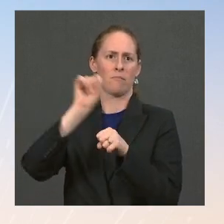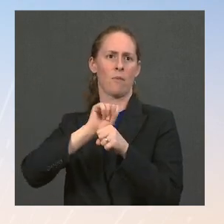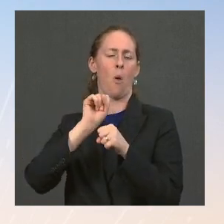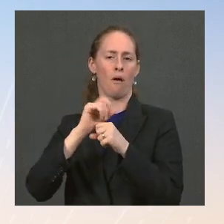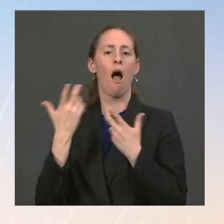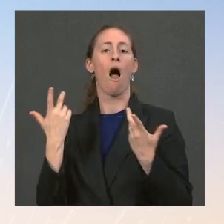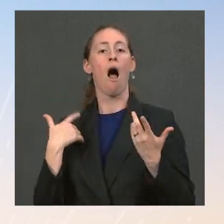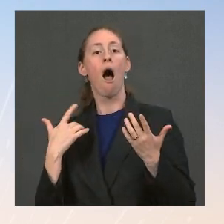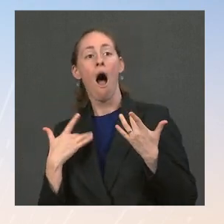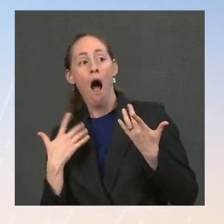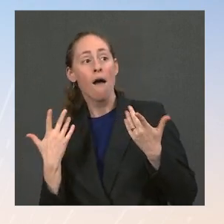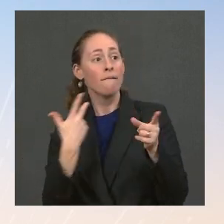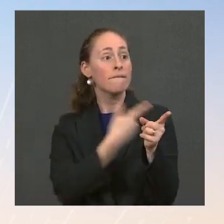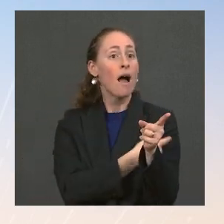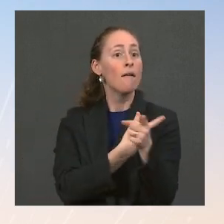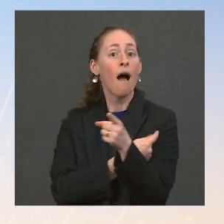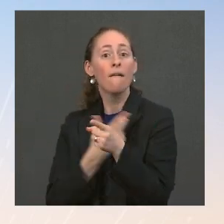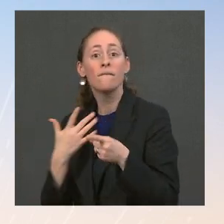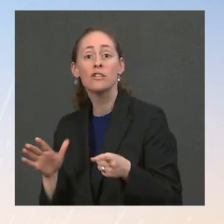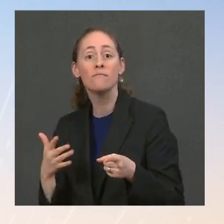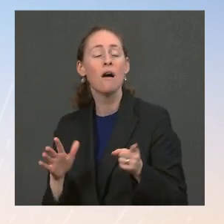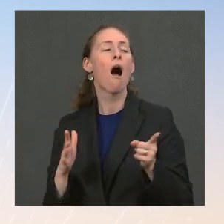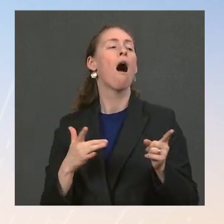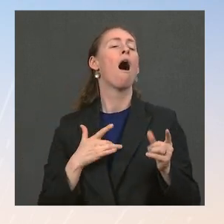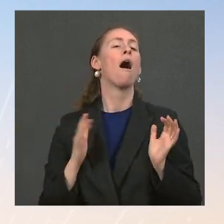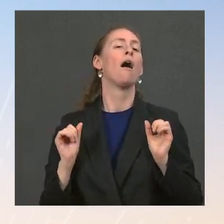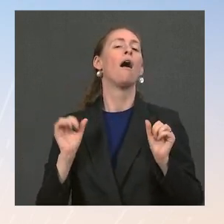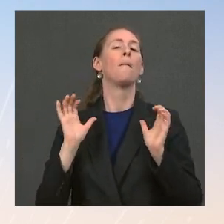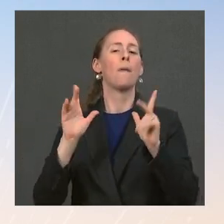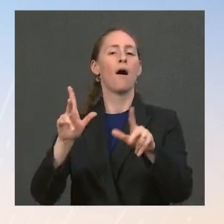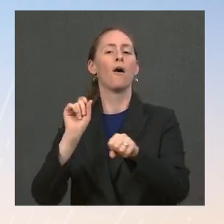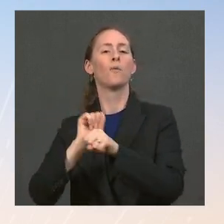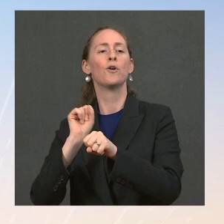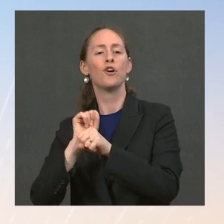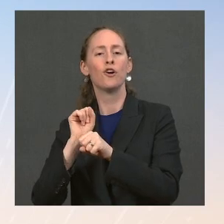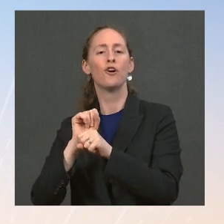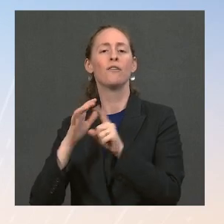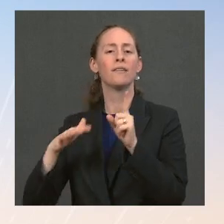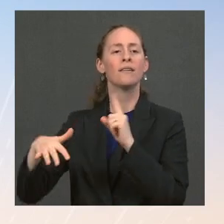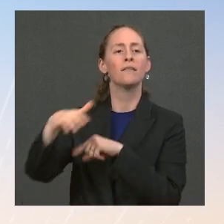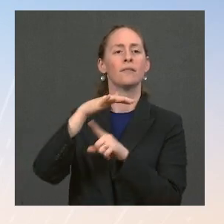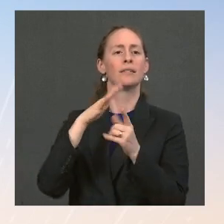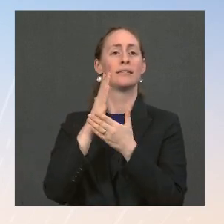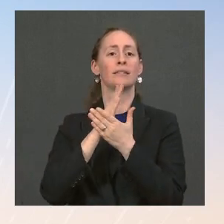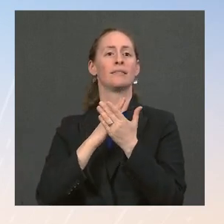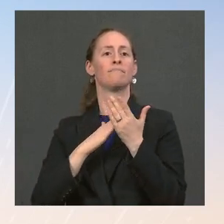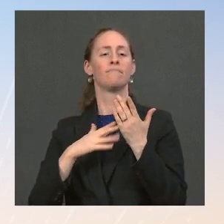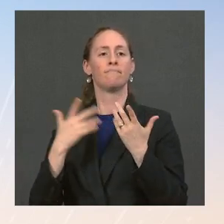There are fewer people who are, of course, out sick with COVID; fewer people who have even worse impacts than that.